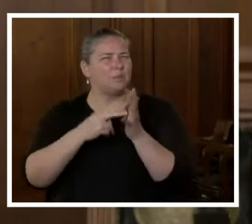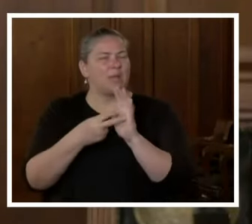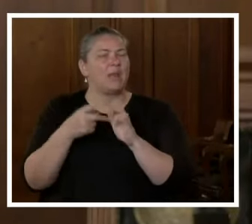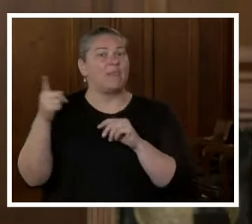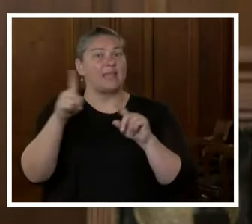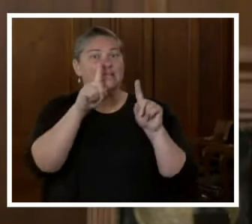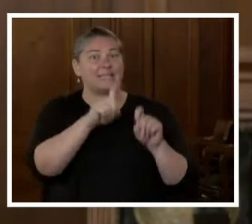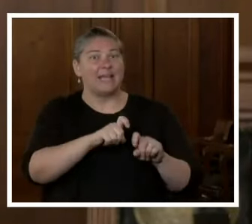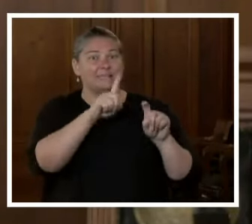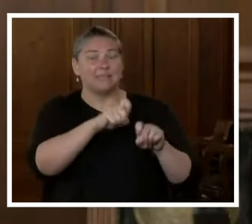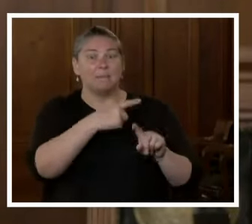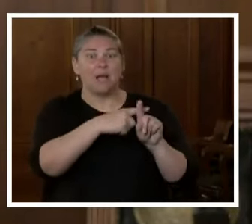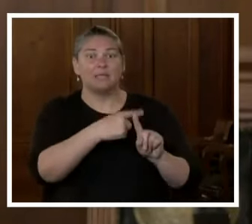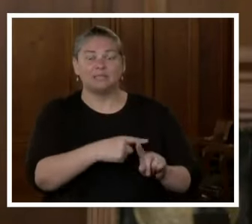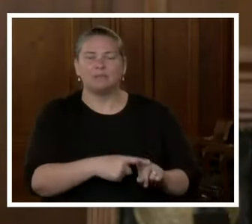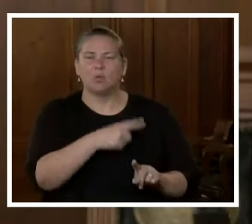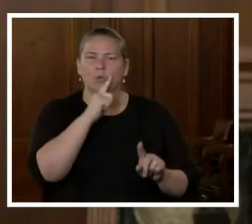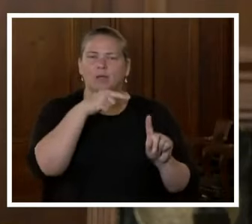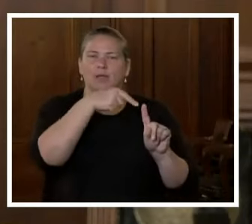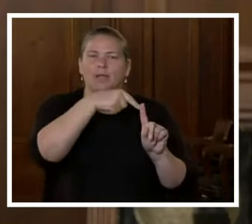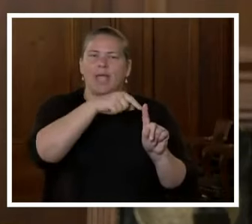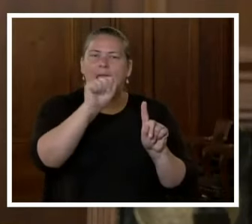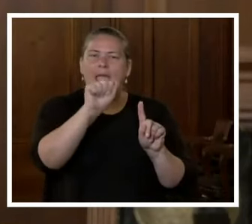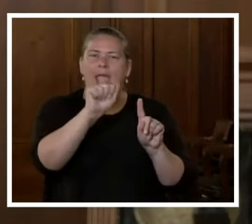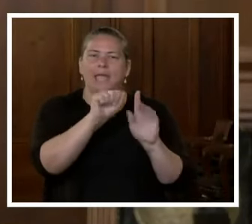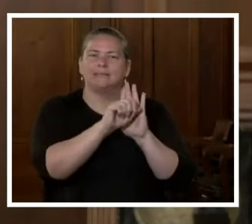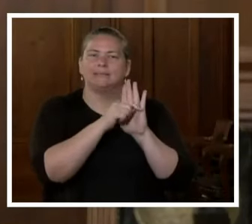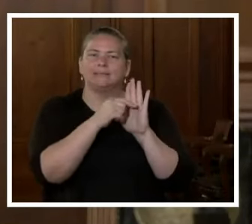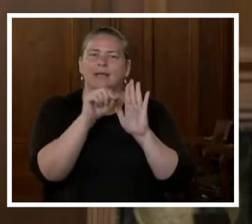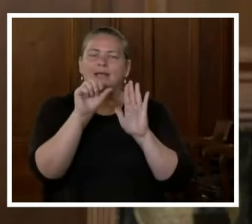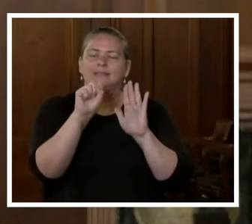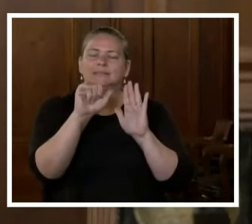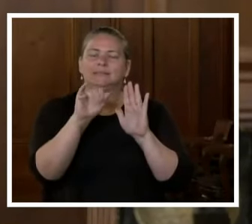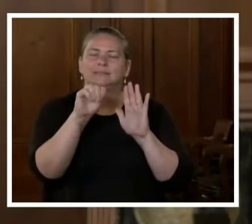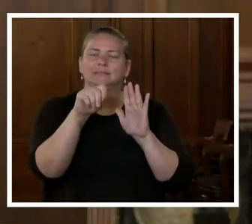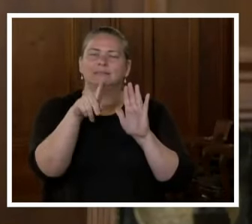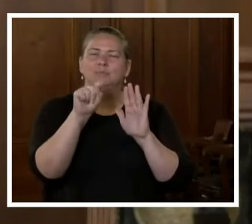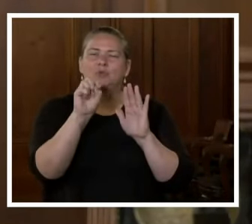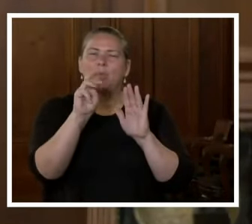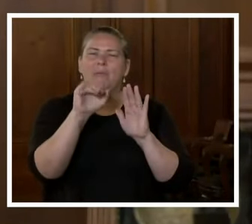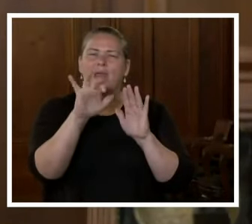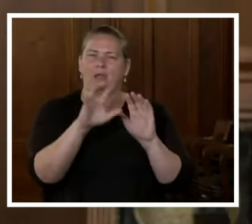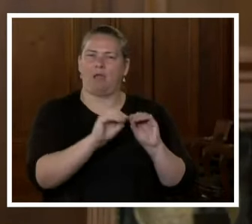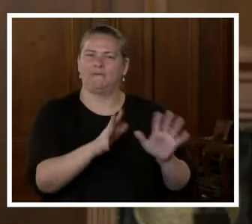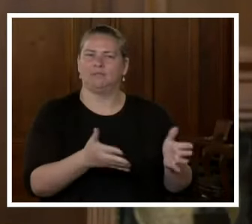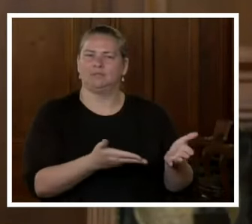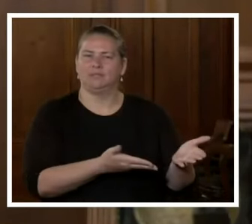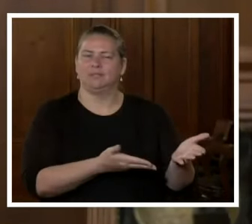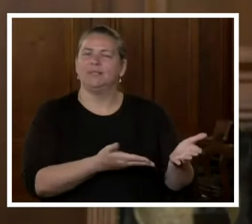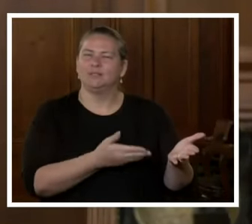SECOND SPIKE WILL BE DEALT WITH